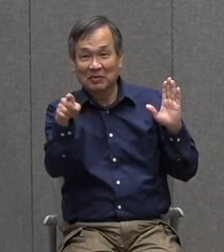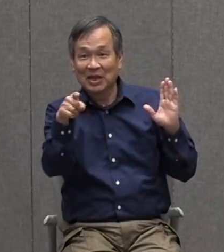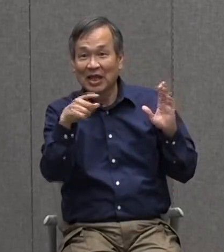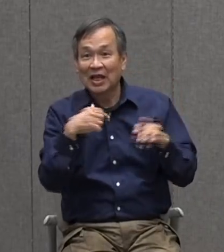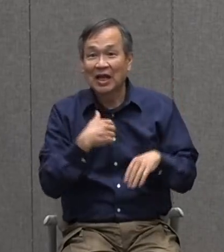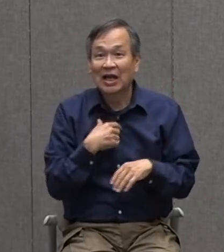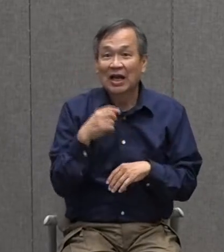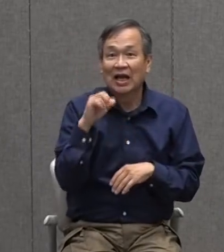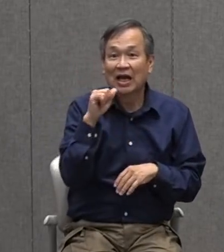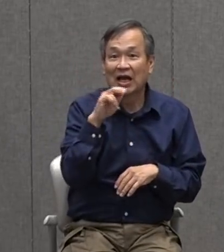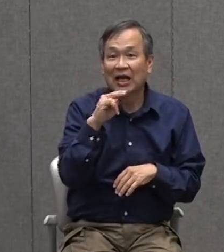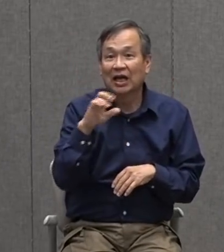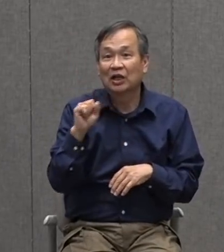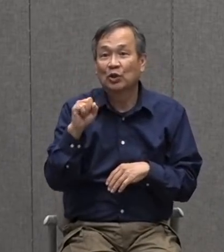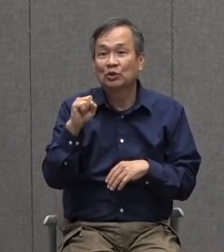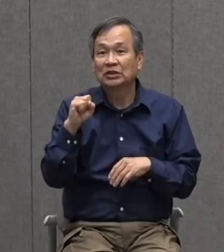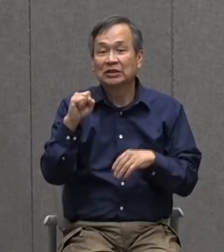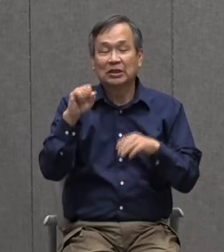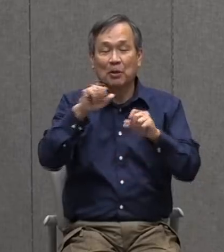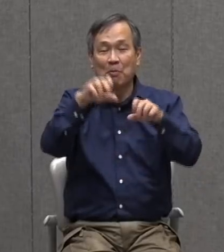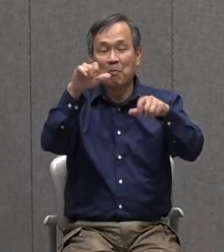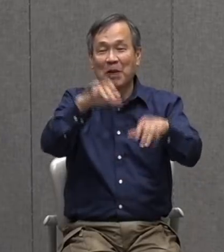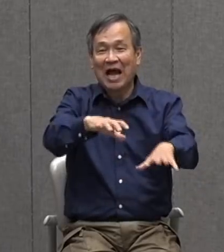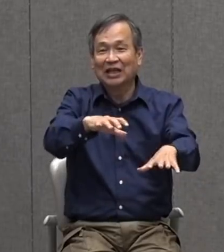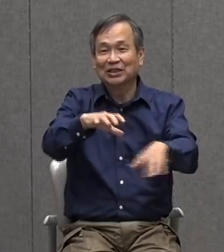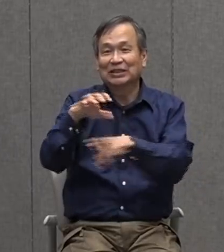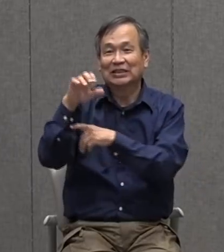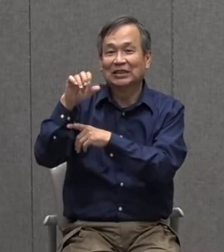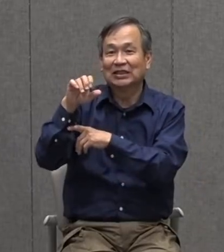And this is written and illustrated by Mitsumasa Anno